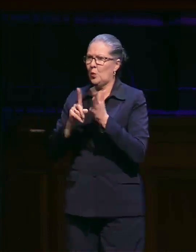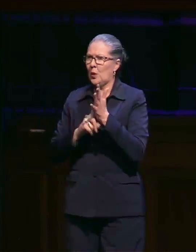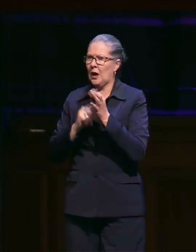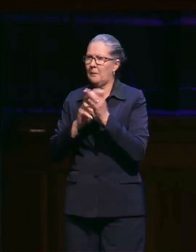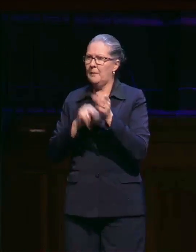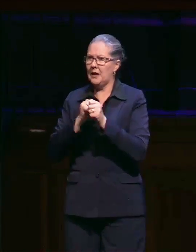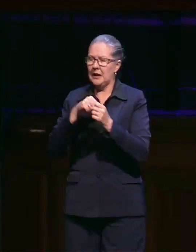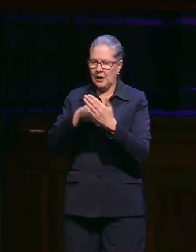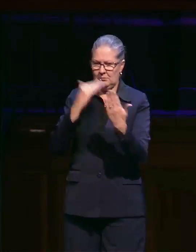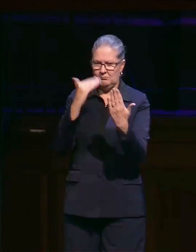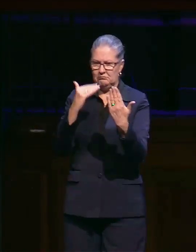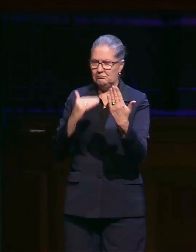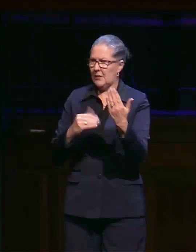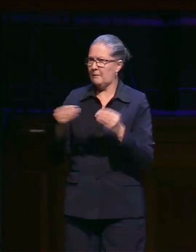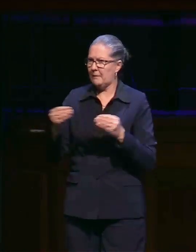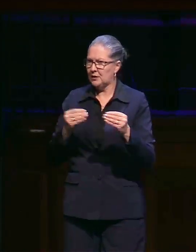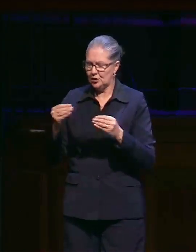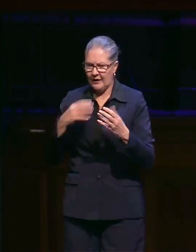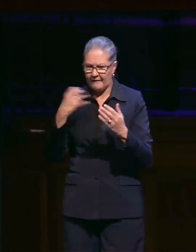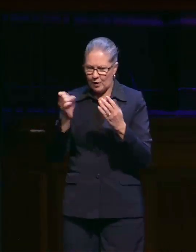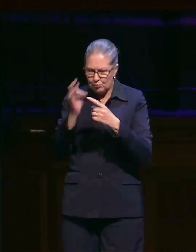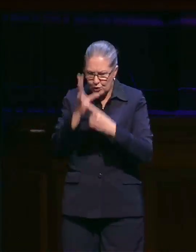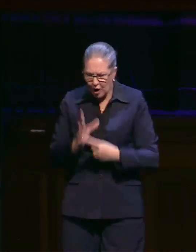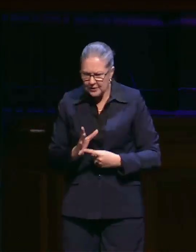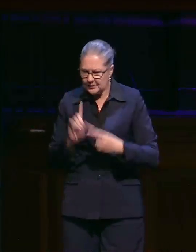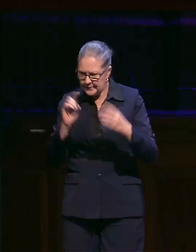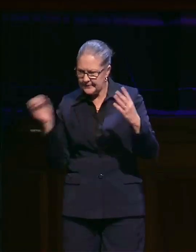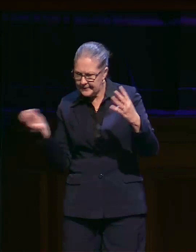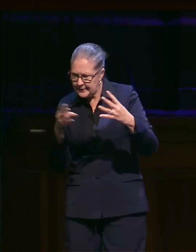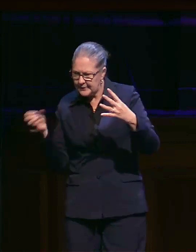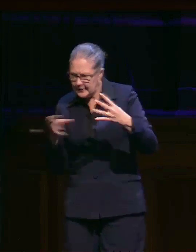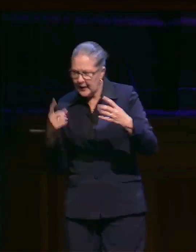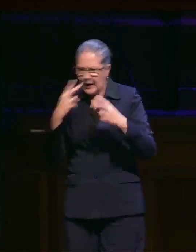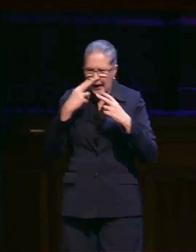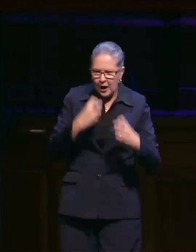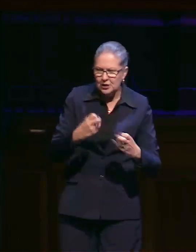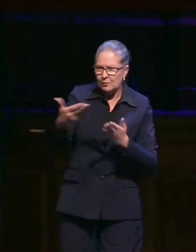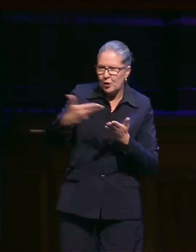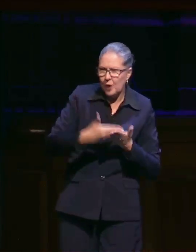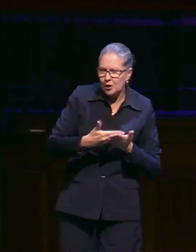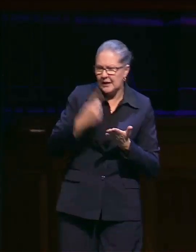of the budget from setting priorities to analyzing proposals and spend to making